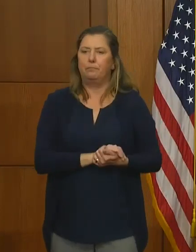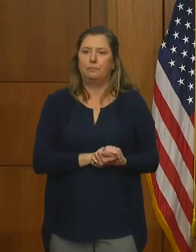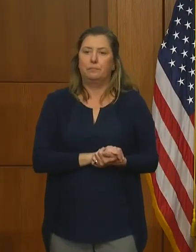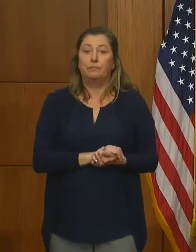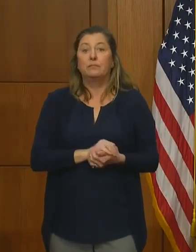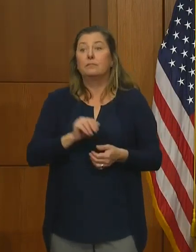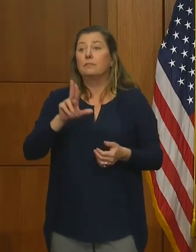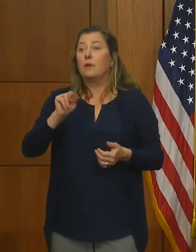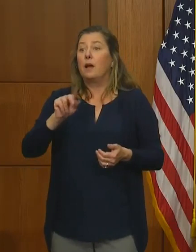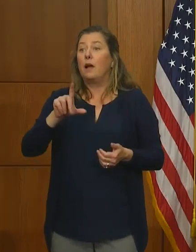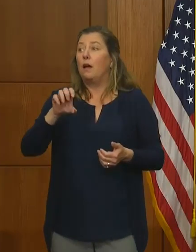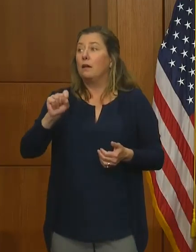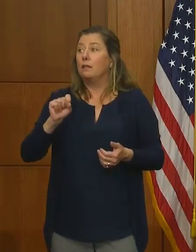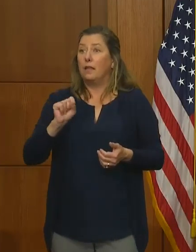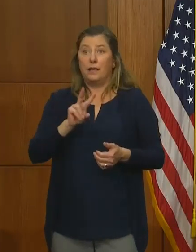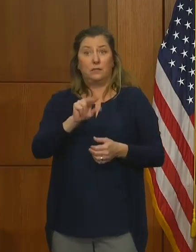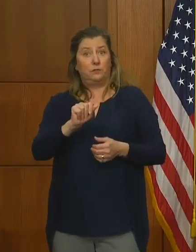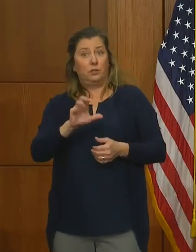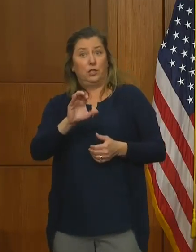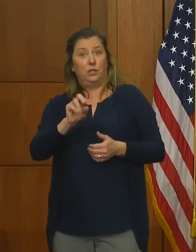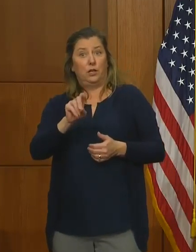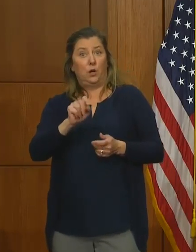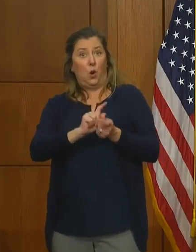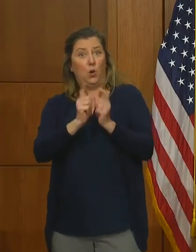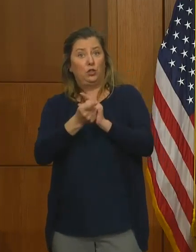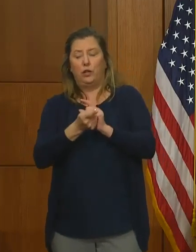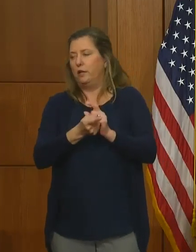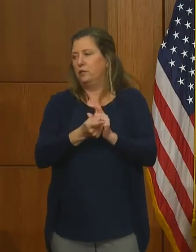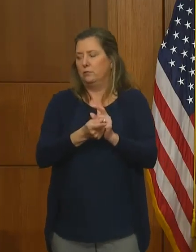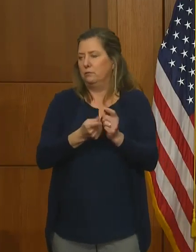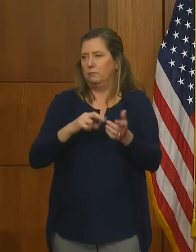PROTECT THE ANONYMITY OF PERSON